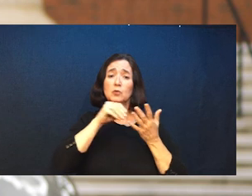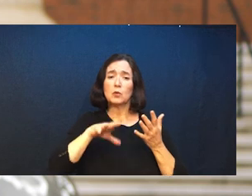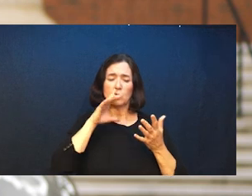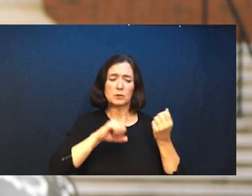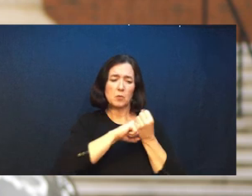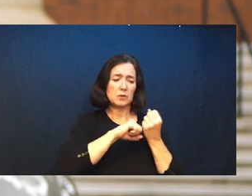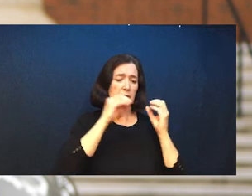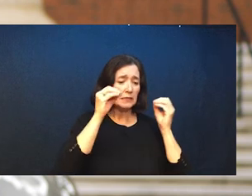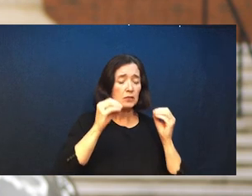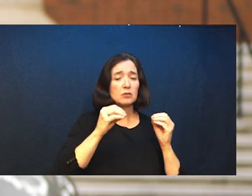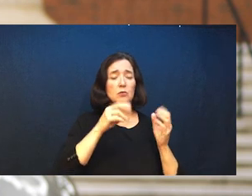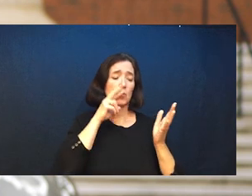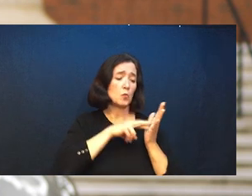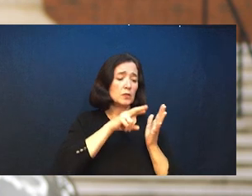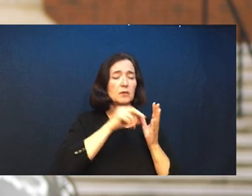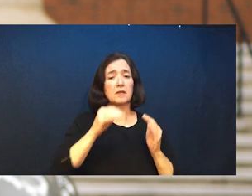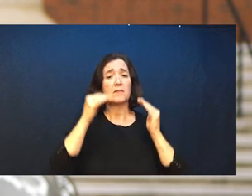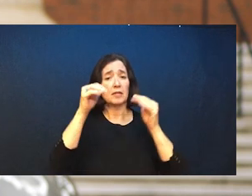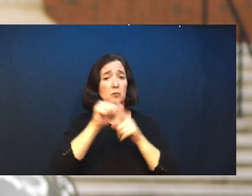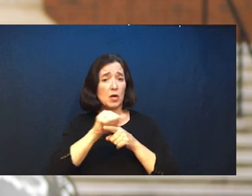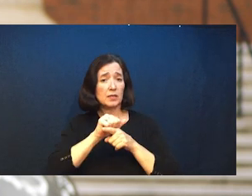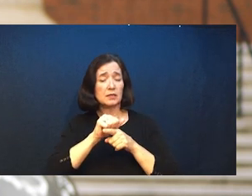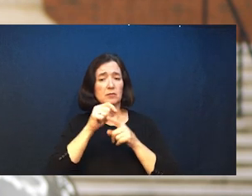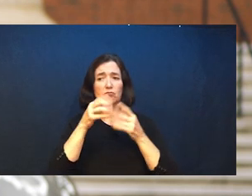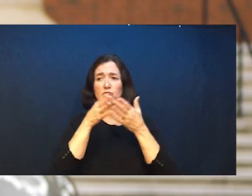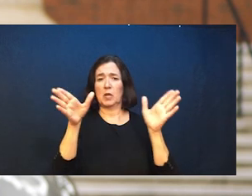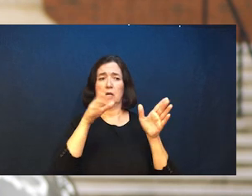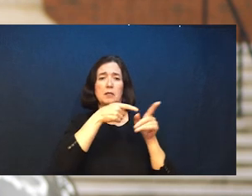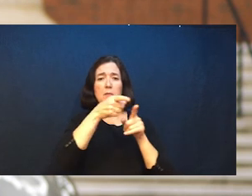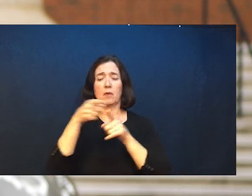and advanced practice in the broad disciplines of humanities and arts,